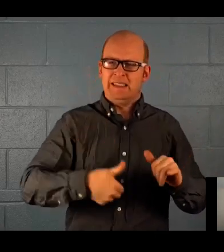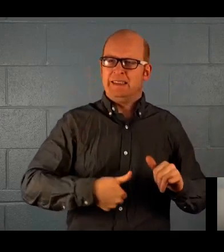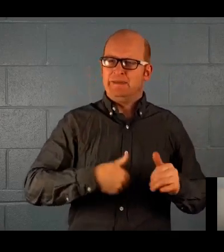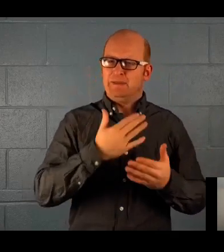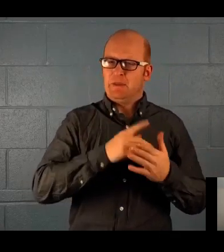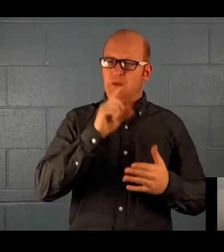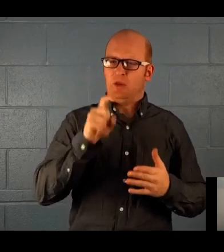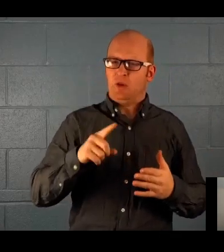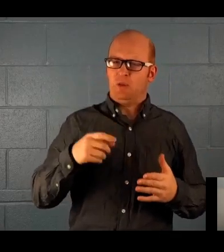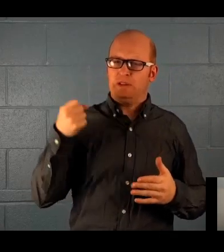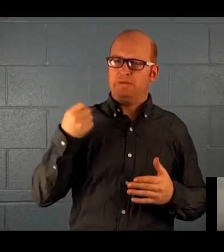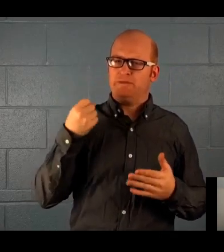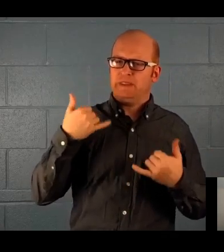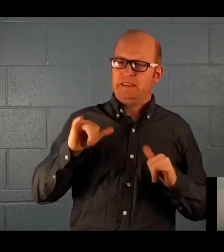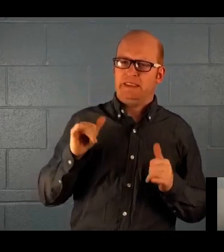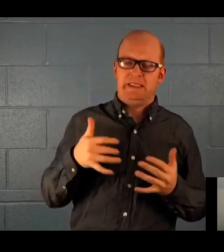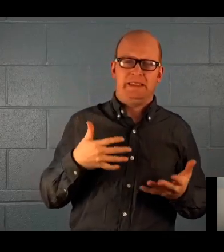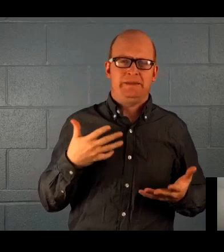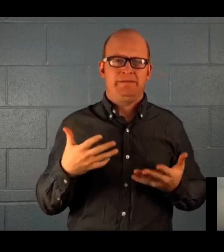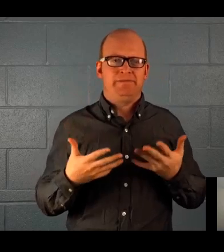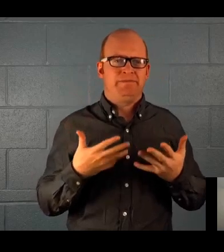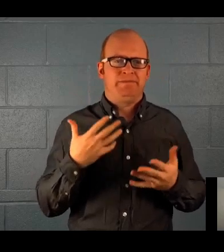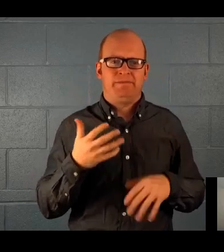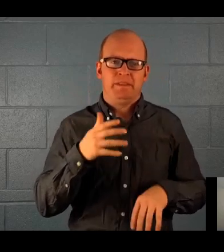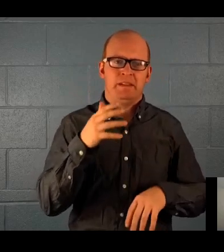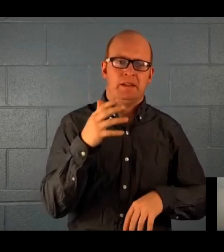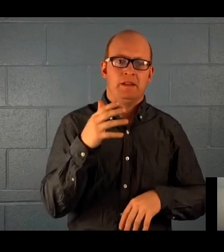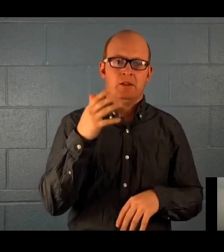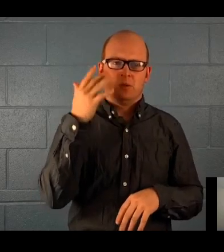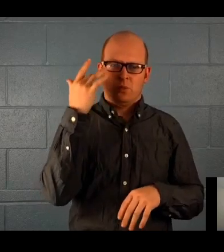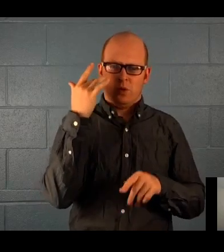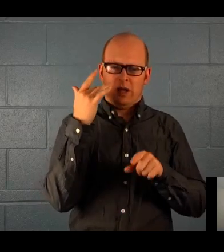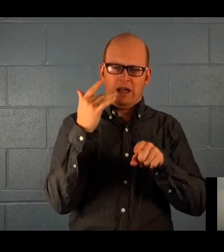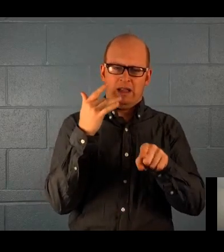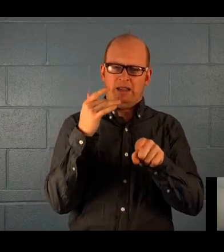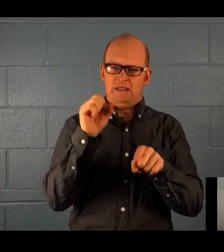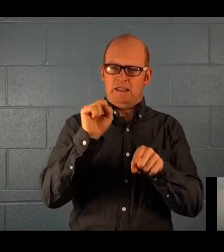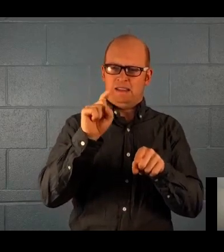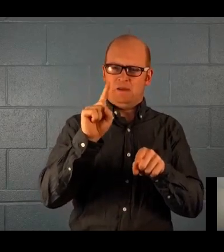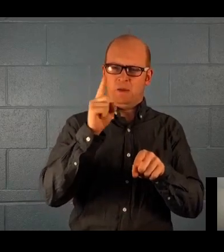And that was why don't shaker 1 mice have a loss of retinal structure and function.